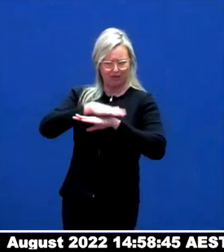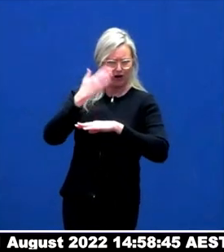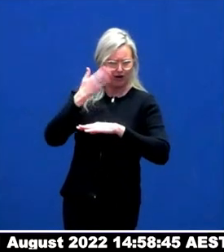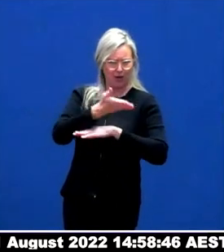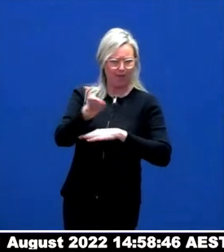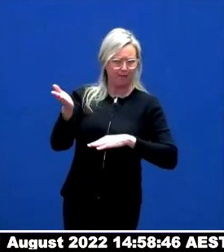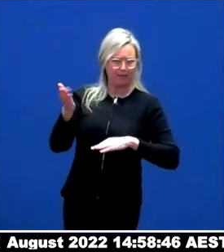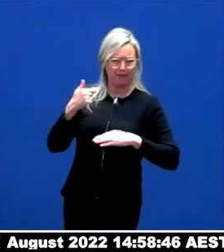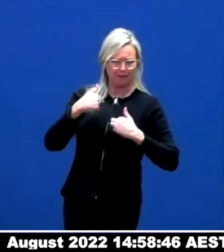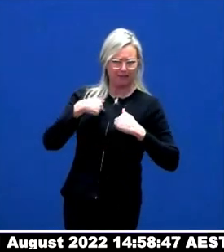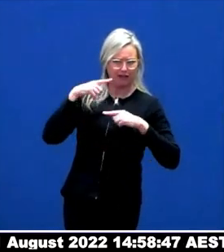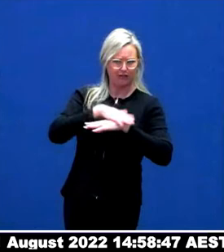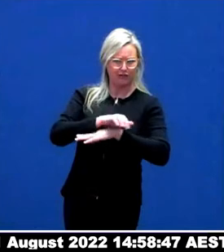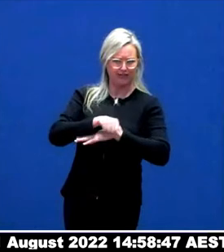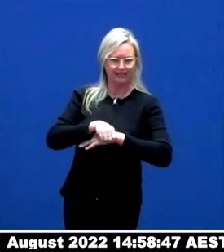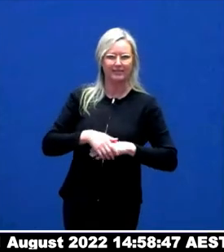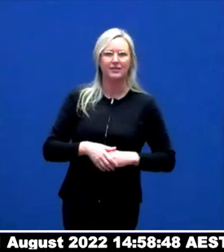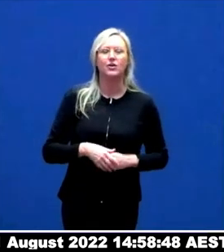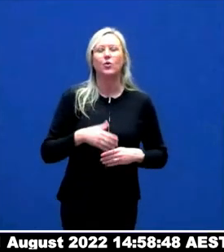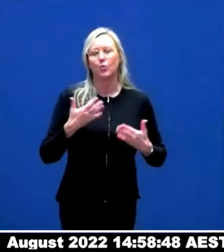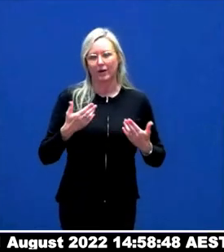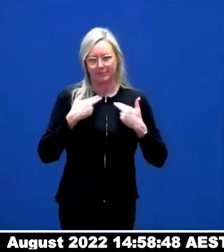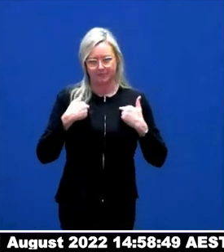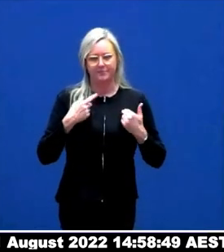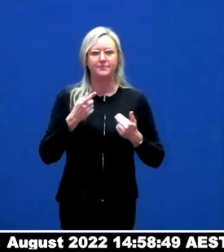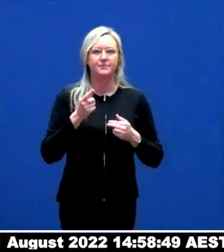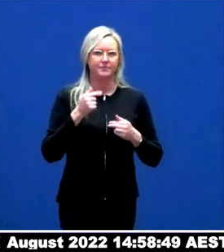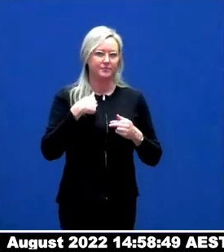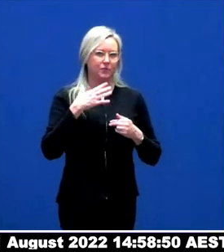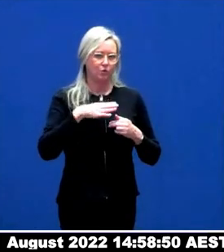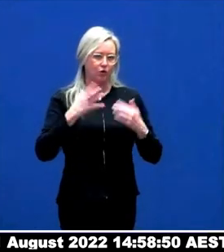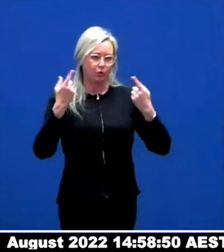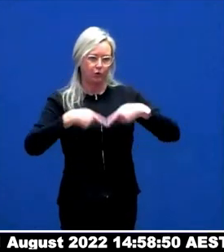So, what I'm seeking to do with this piece of evidence is establish what it is the NDIS funds.